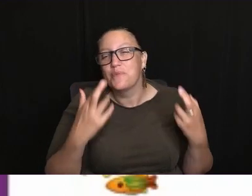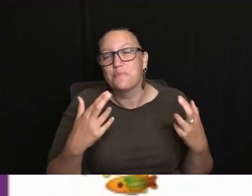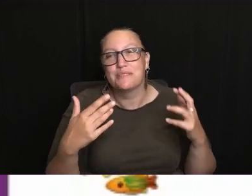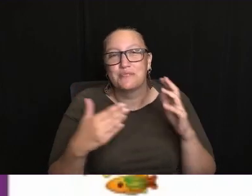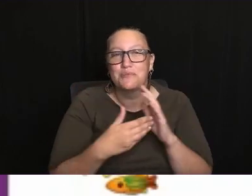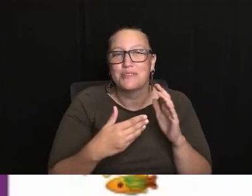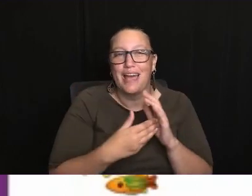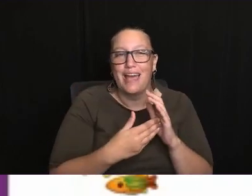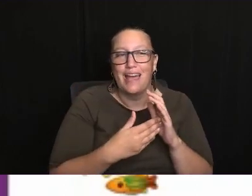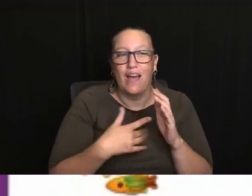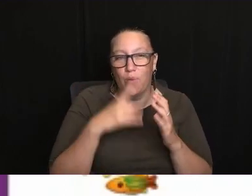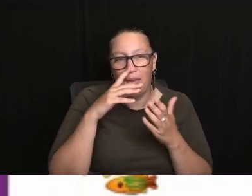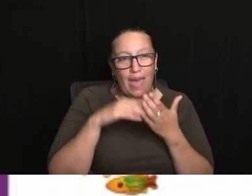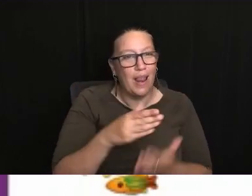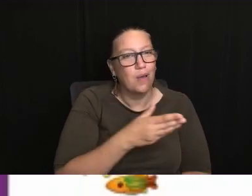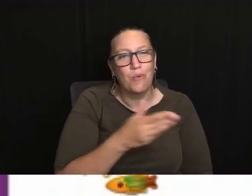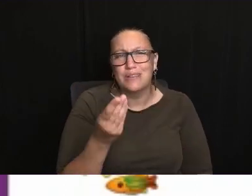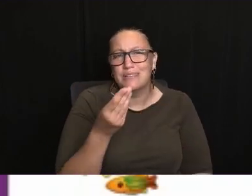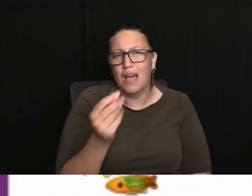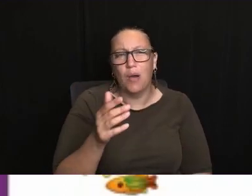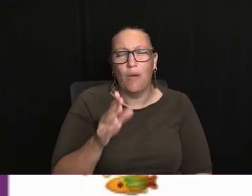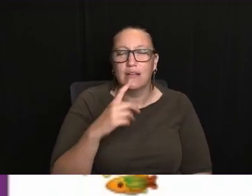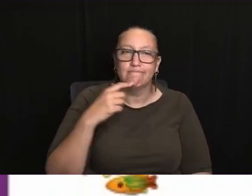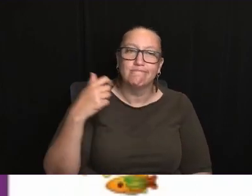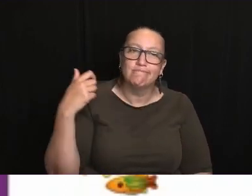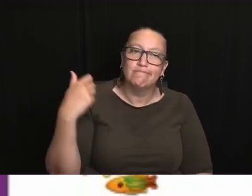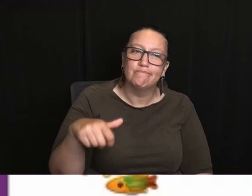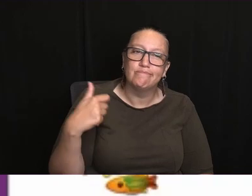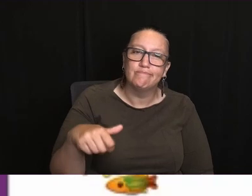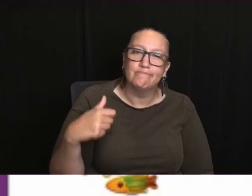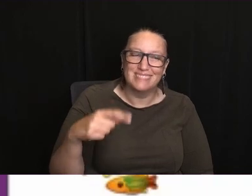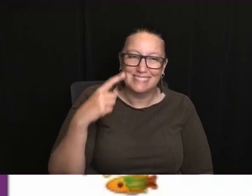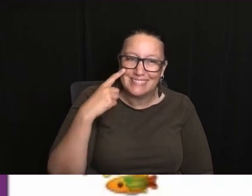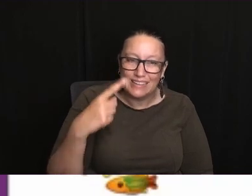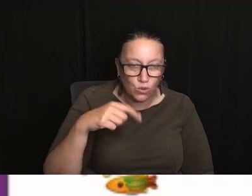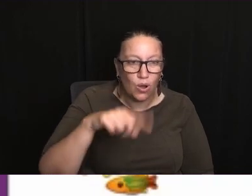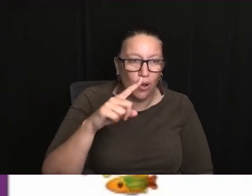some sort of way even if it's just something as simple as to see your pediatrician and say hey I